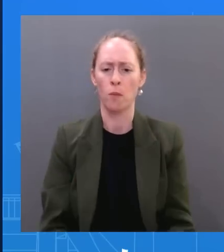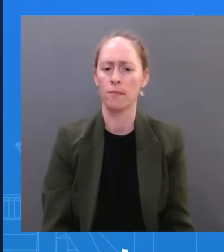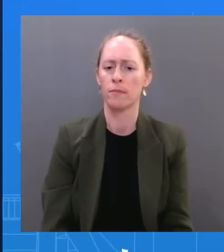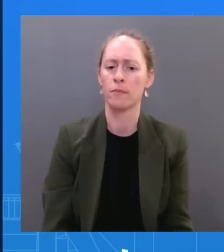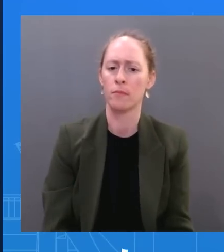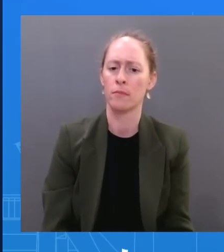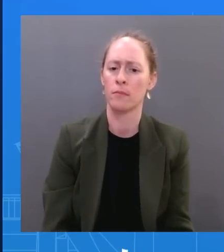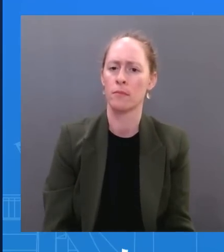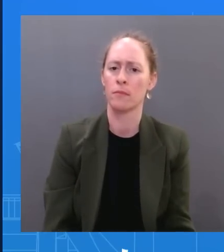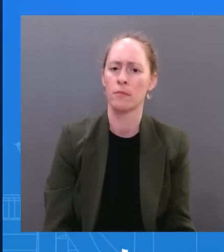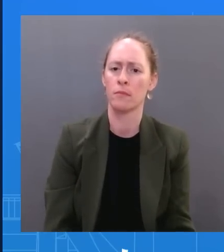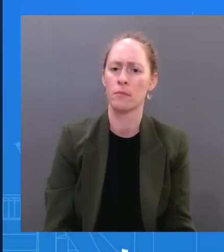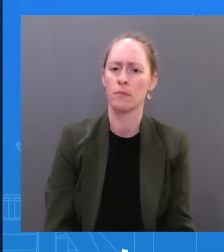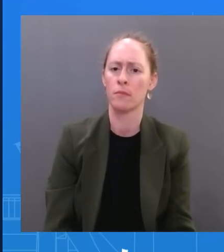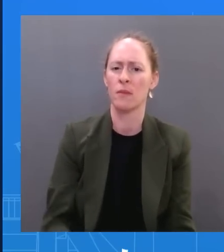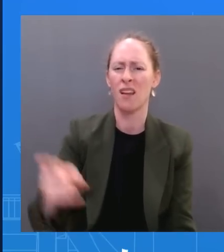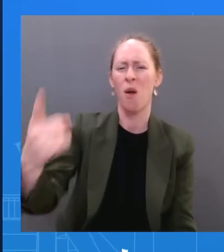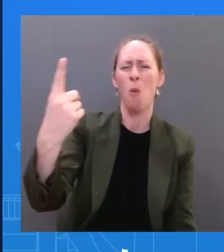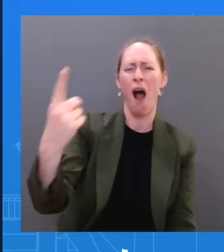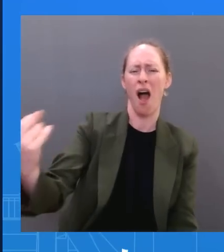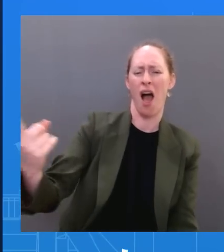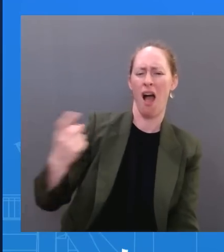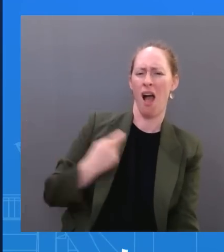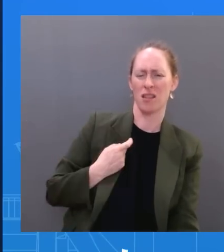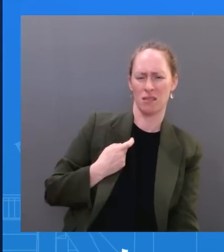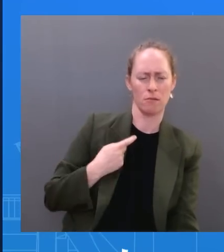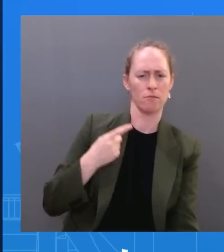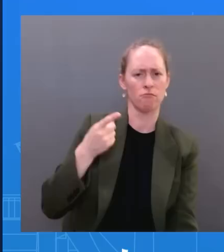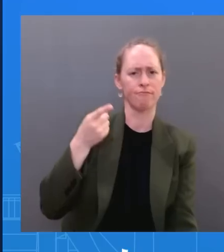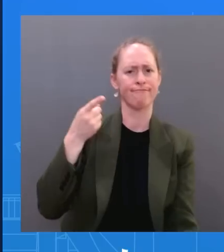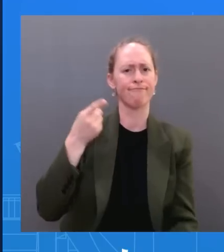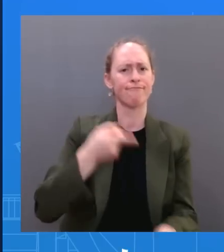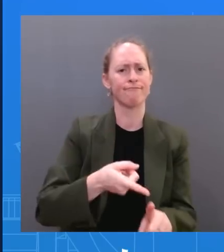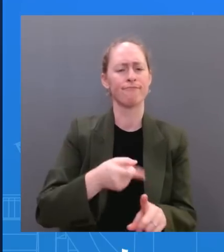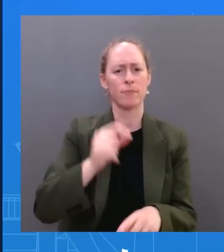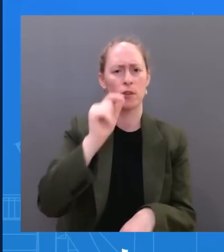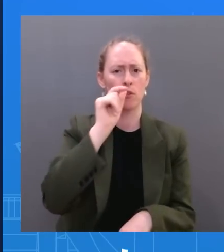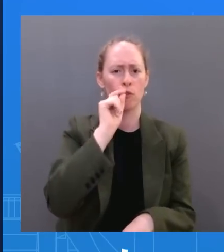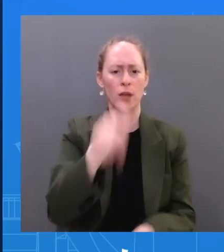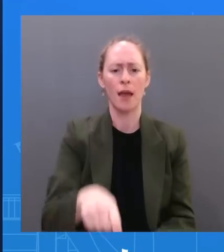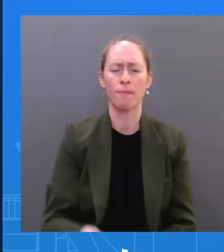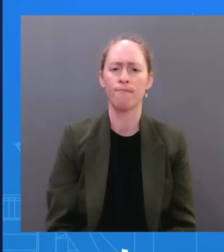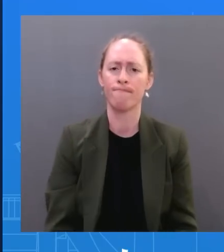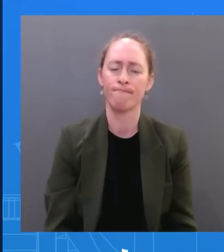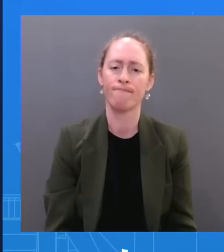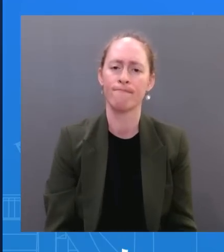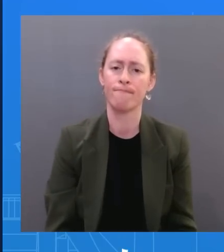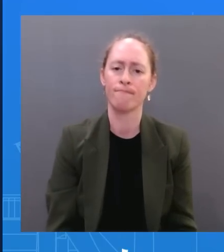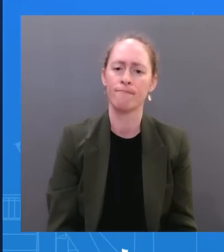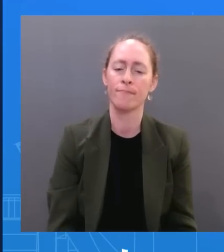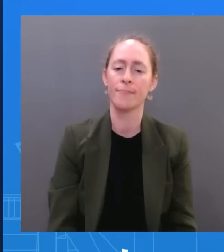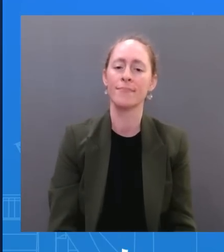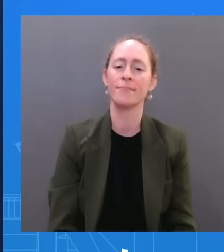Russia has already substantially failed to achieve its strategic objectives in Ukraine.